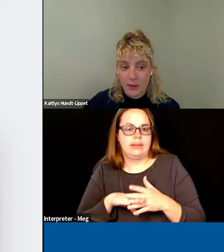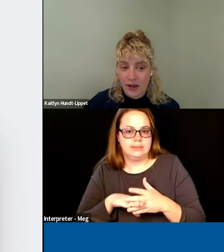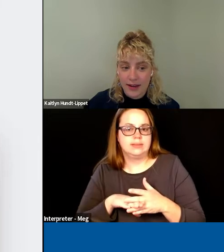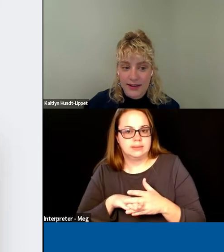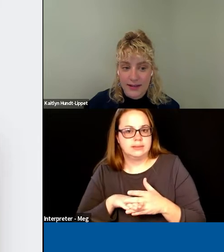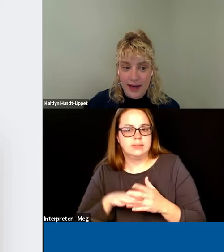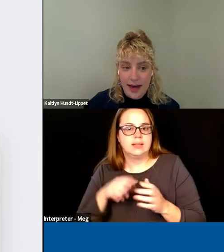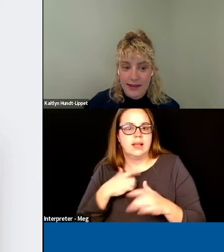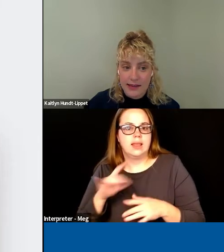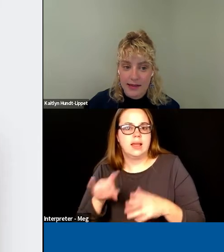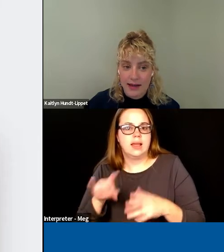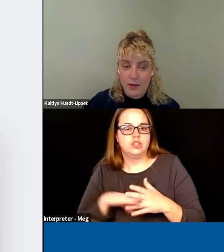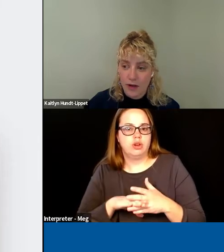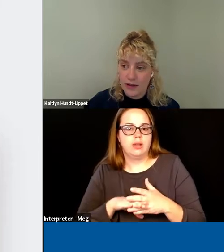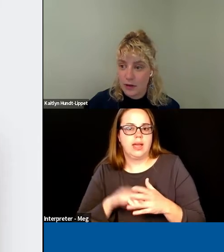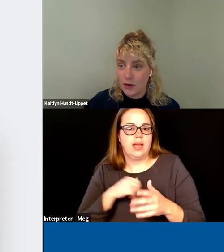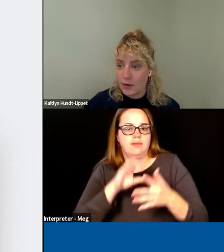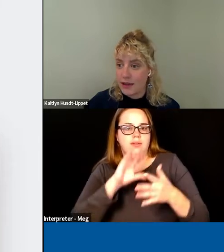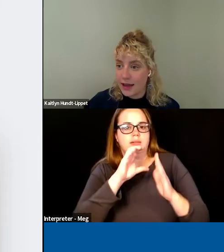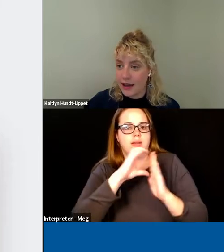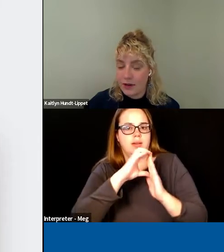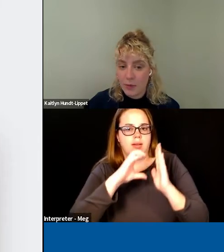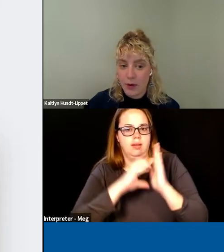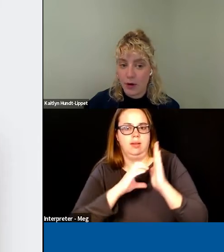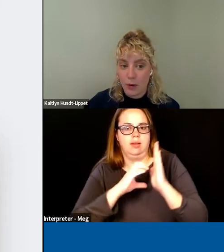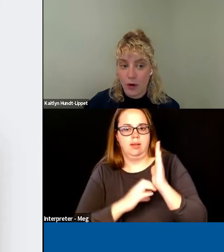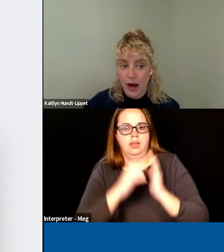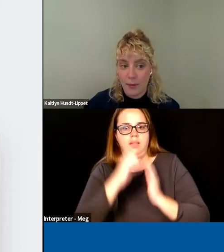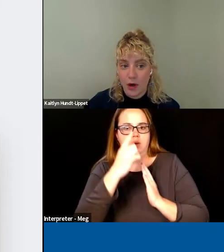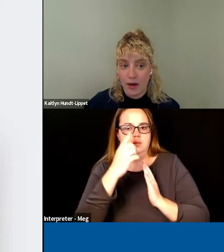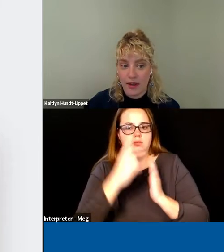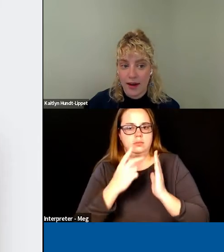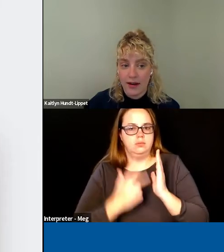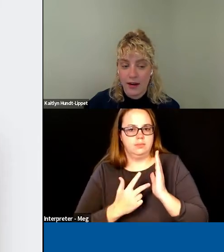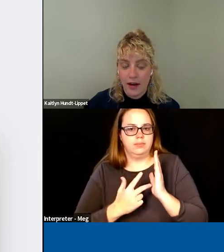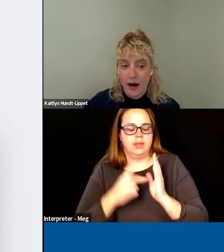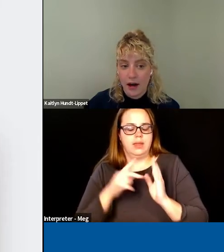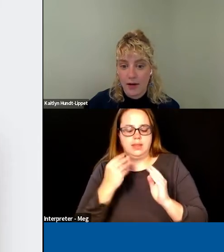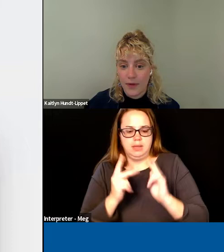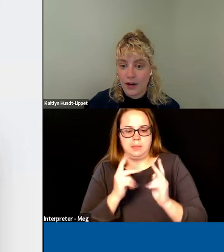I like to break things into tasks: task one, two, three, and kind of give people a roadmap, knowing that.